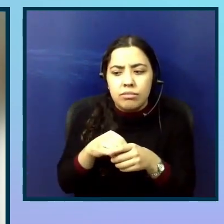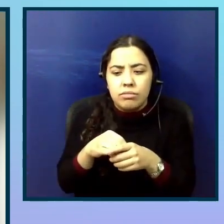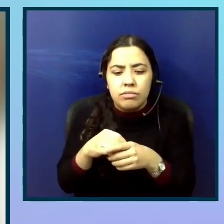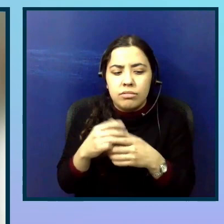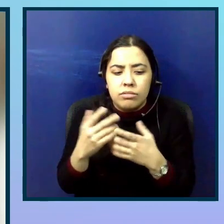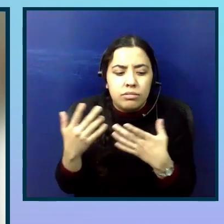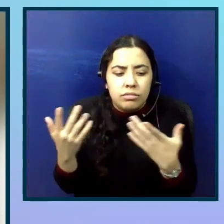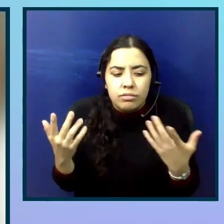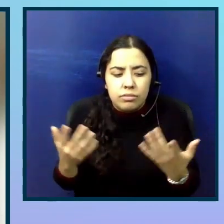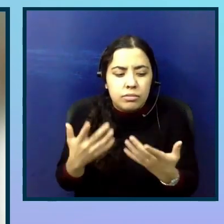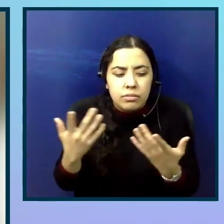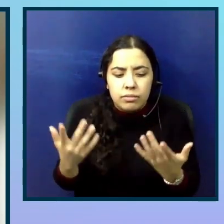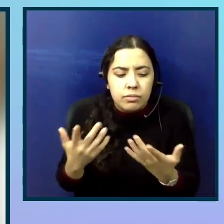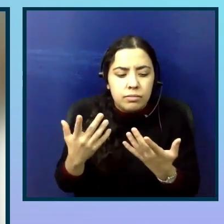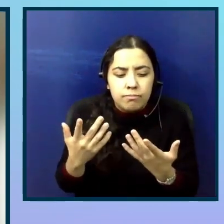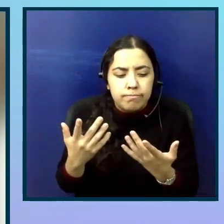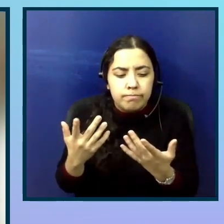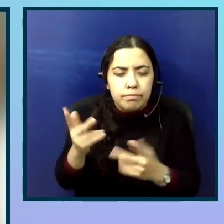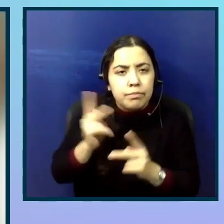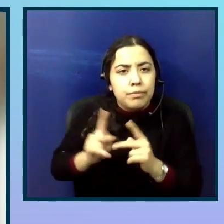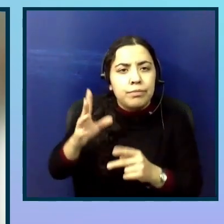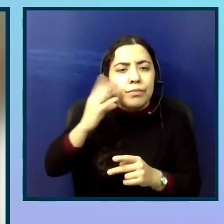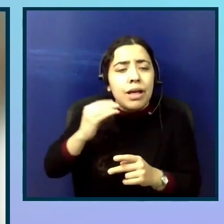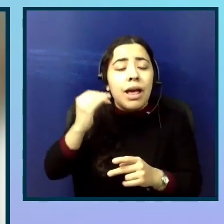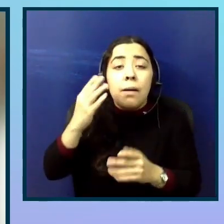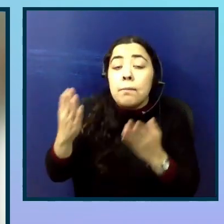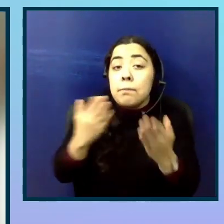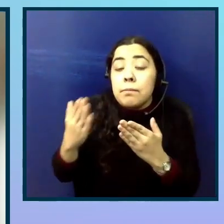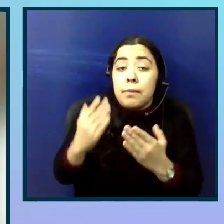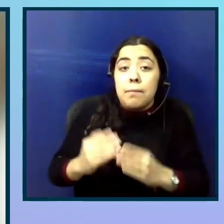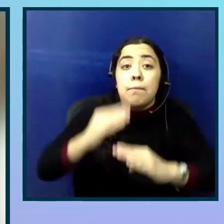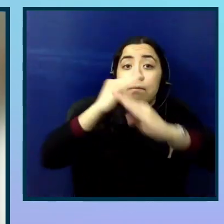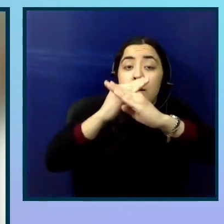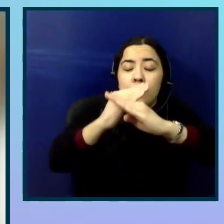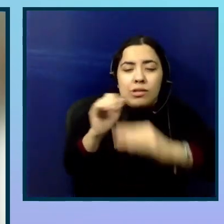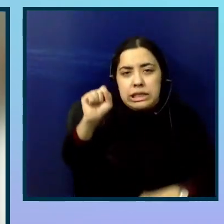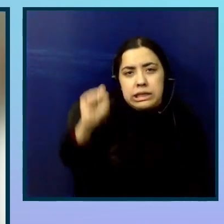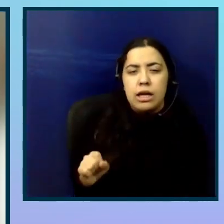So people in South Sudan may not have the same access